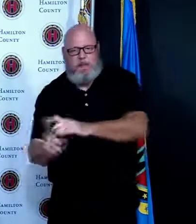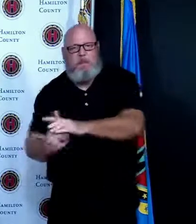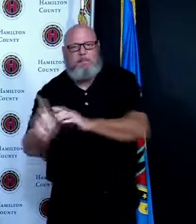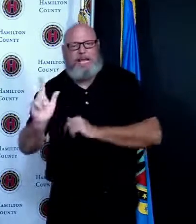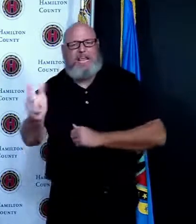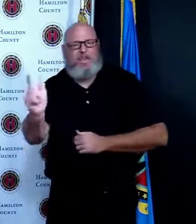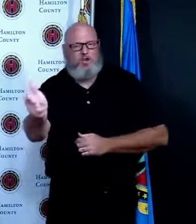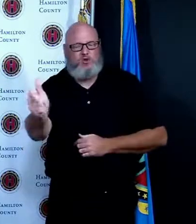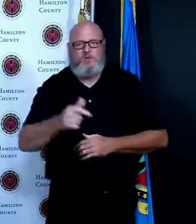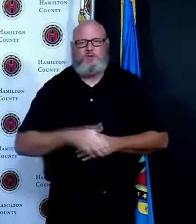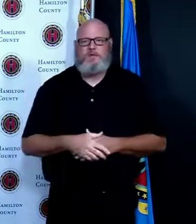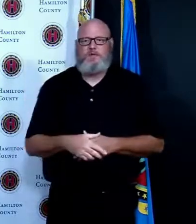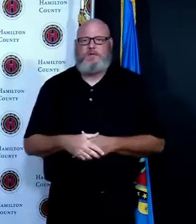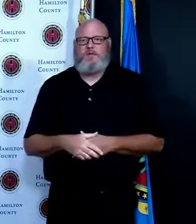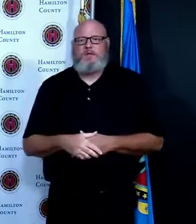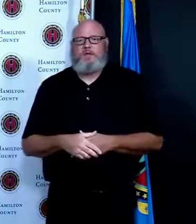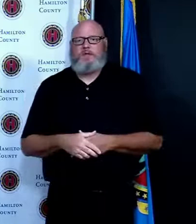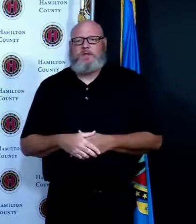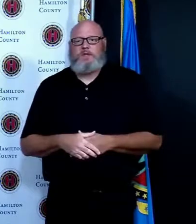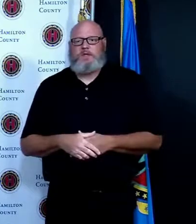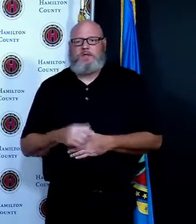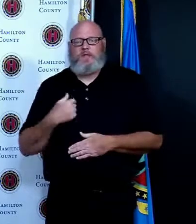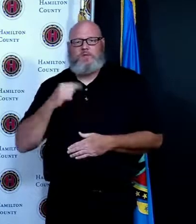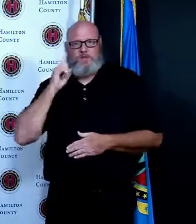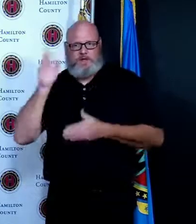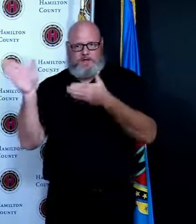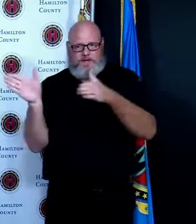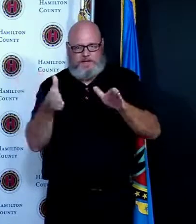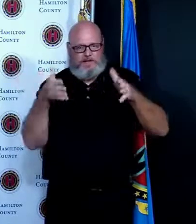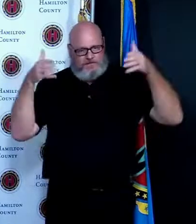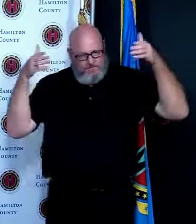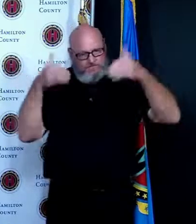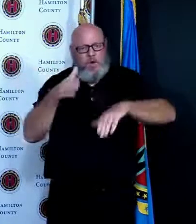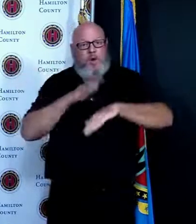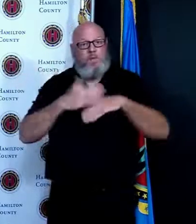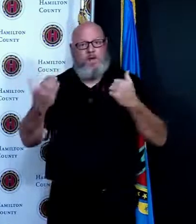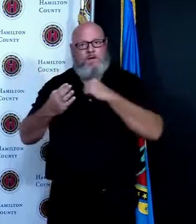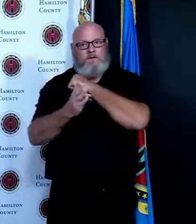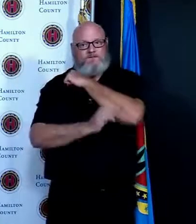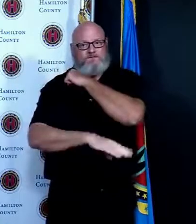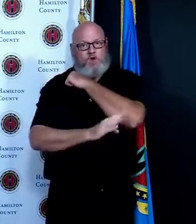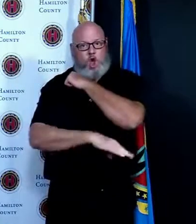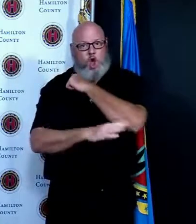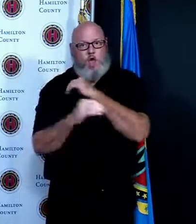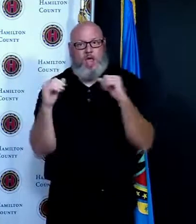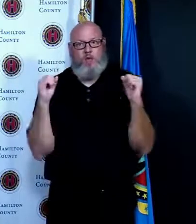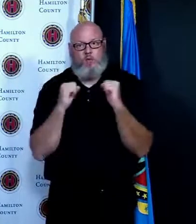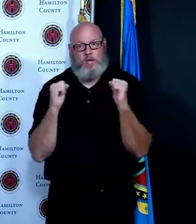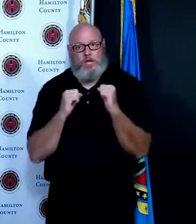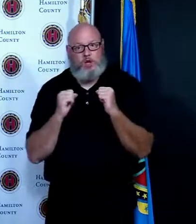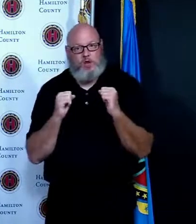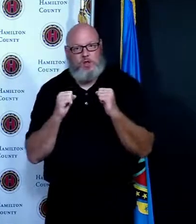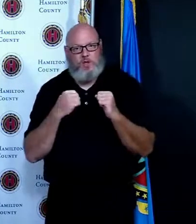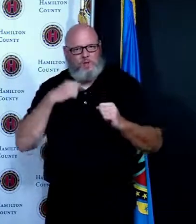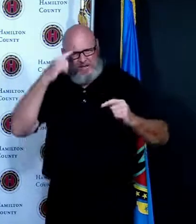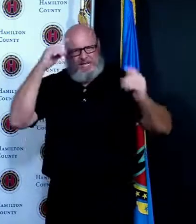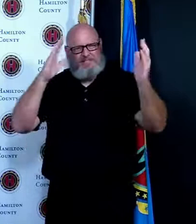expect to see cases and hospitalizations increase the virus will not go away until we have a vaccine